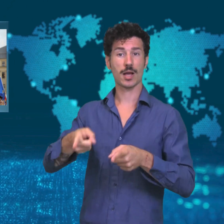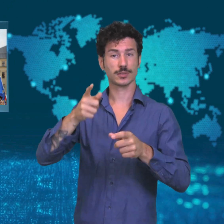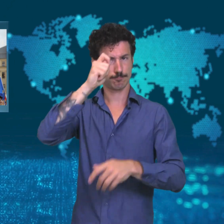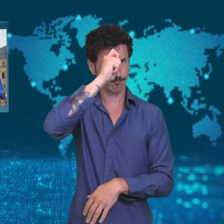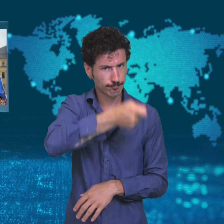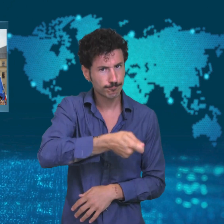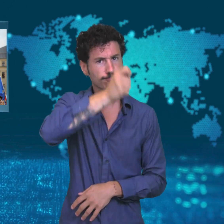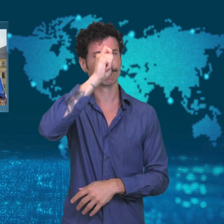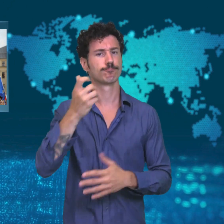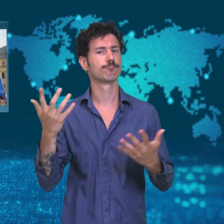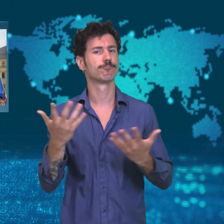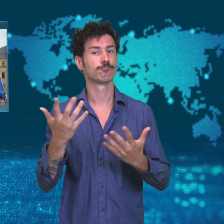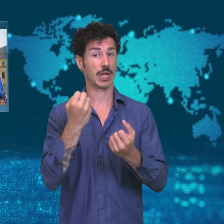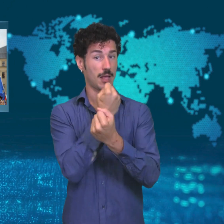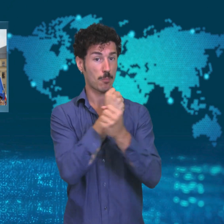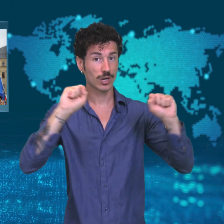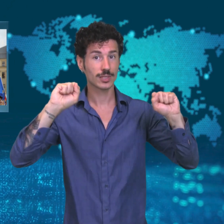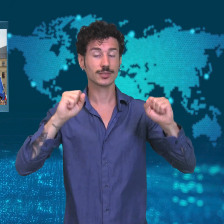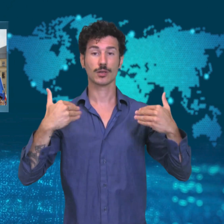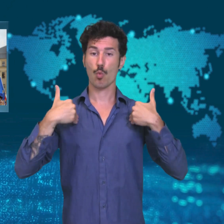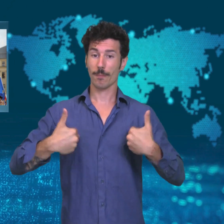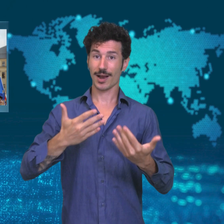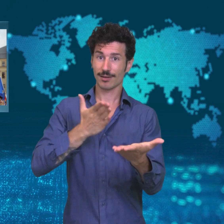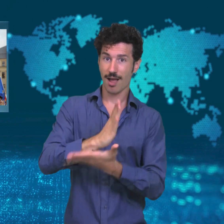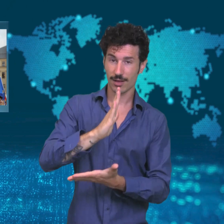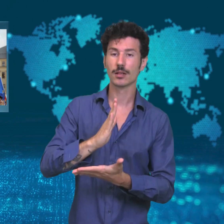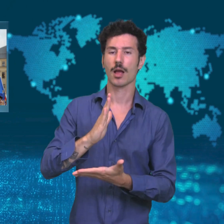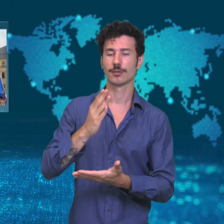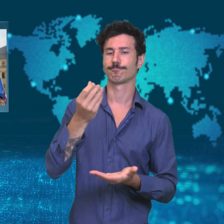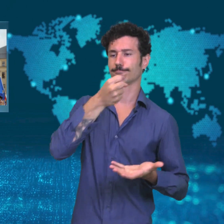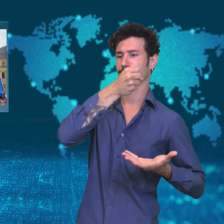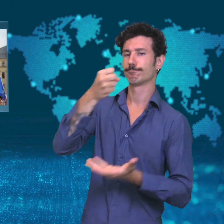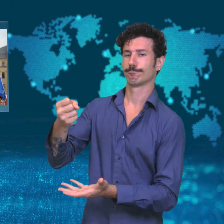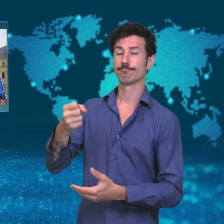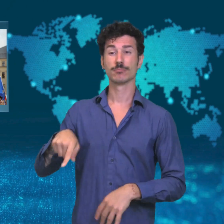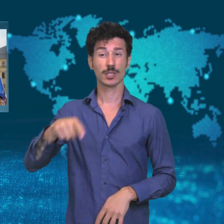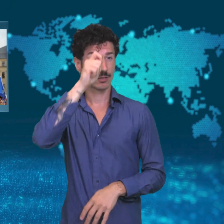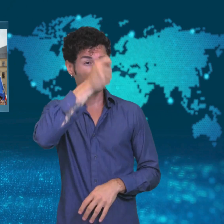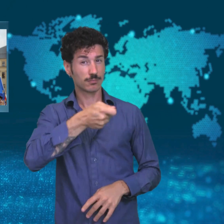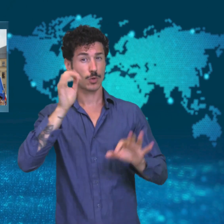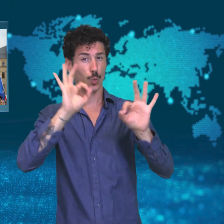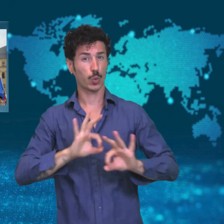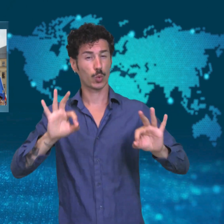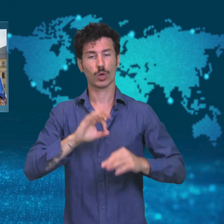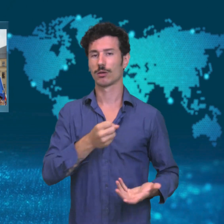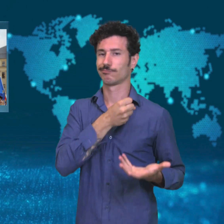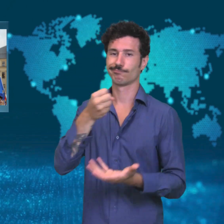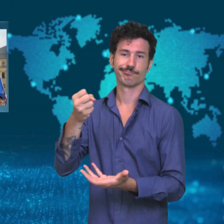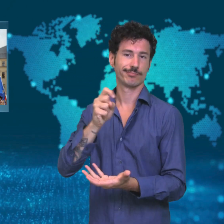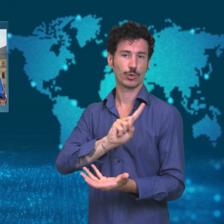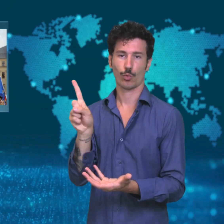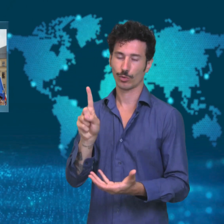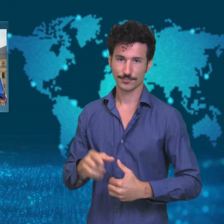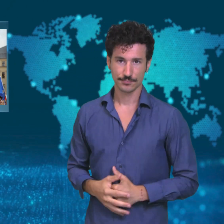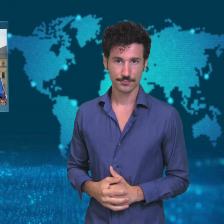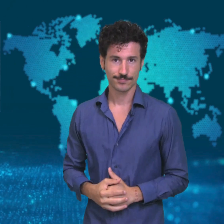to pressure Poland to respect democracy and human rights.